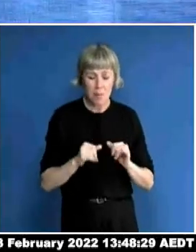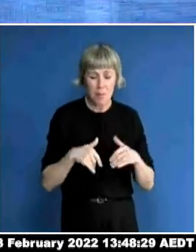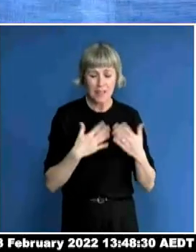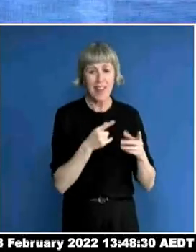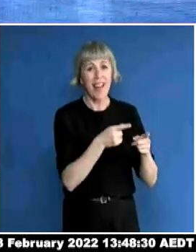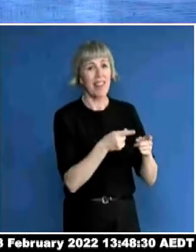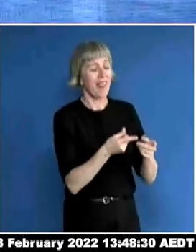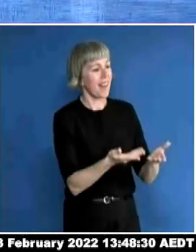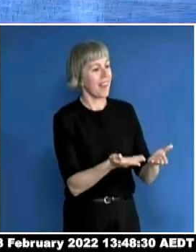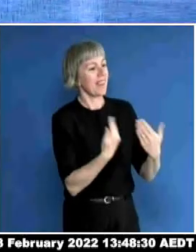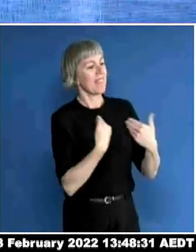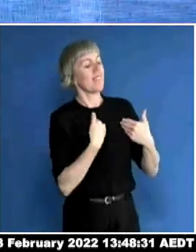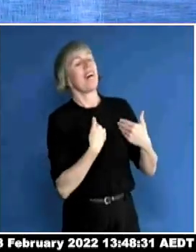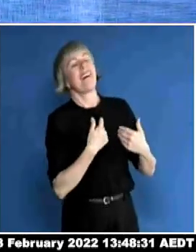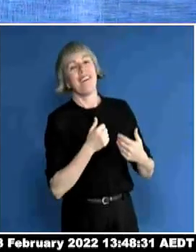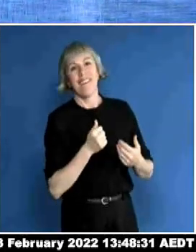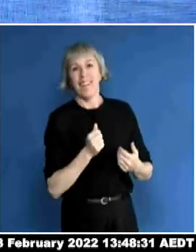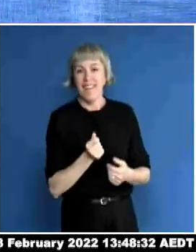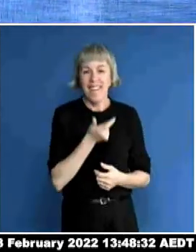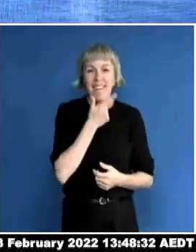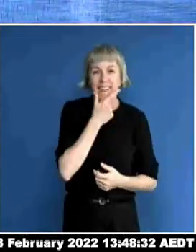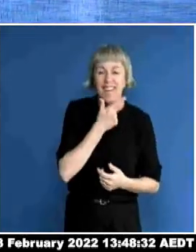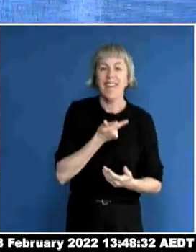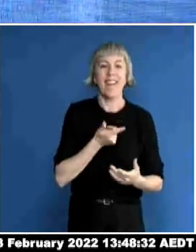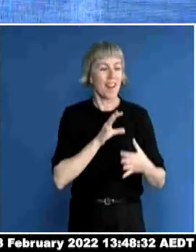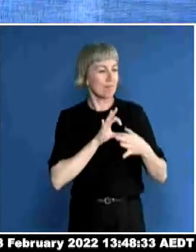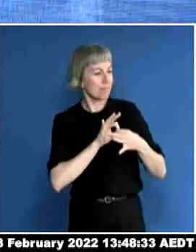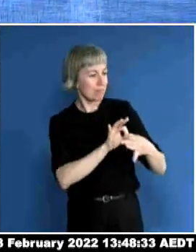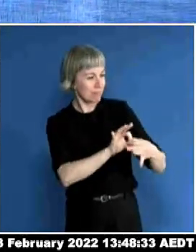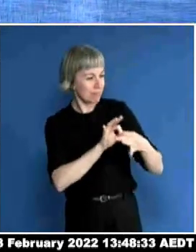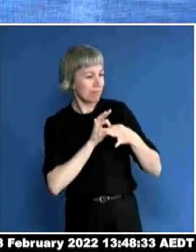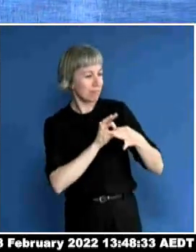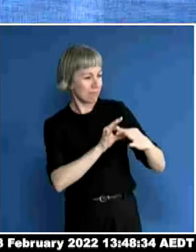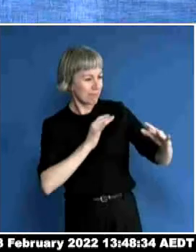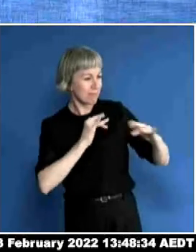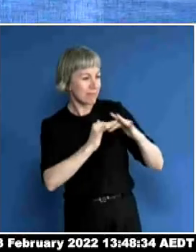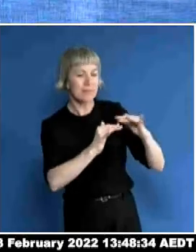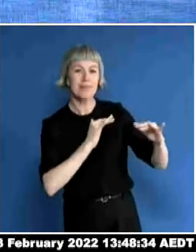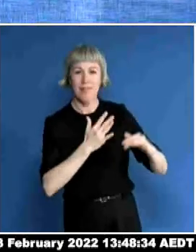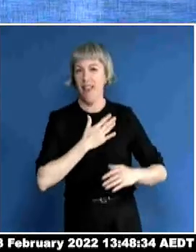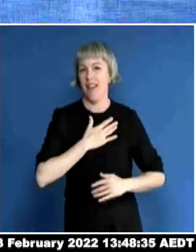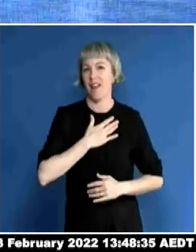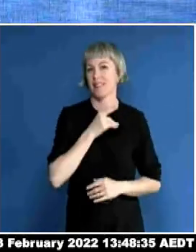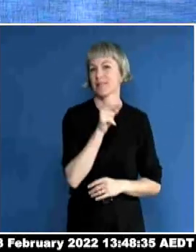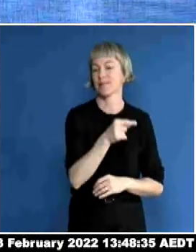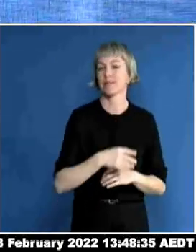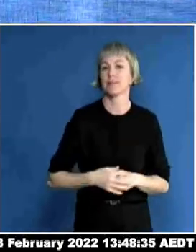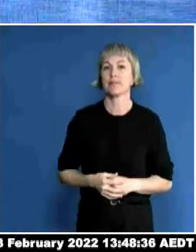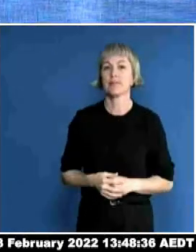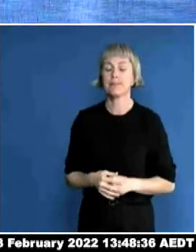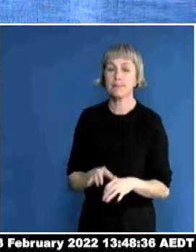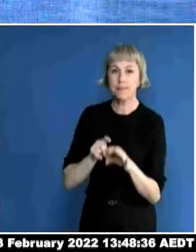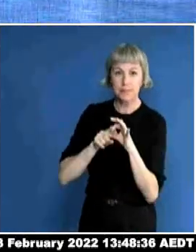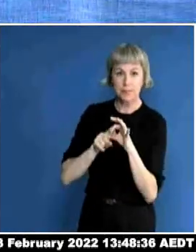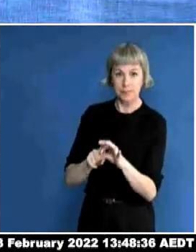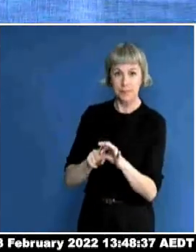So I want to move on to the matters that are going to be part of this